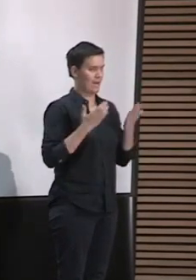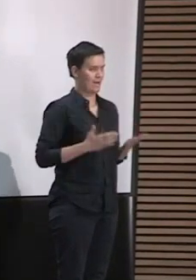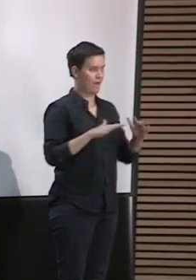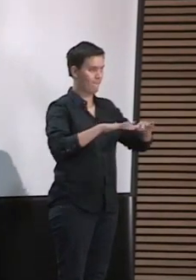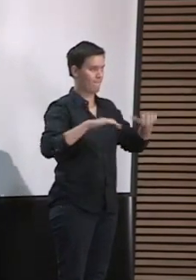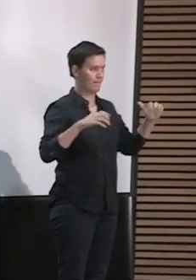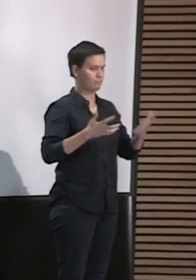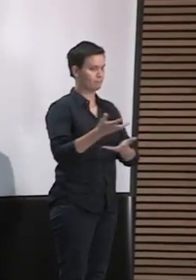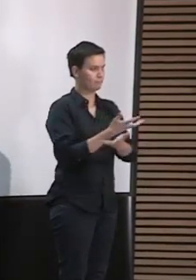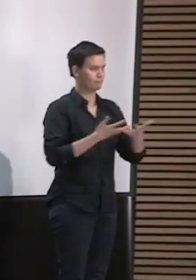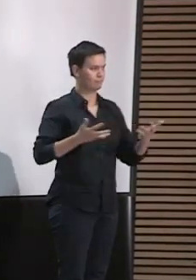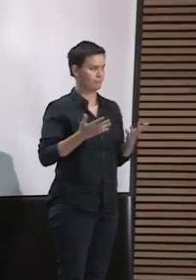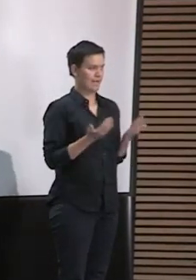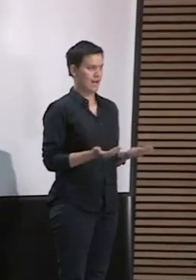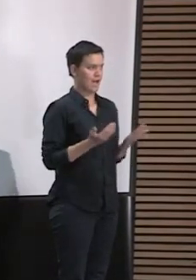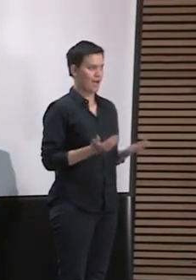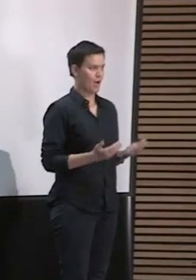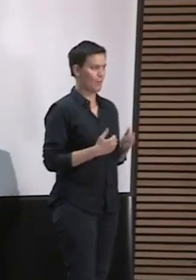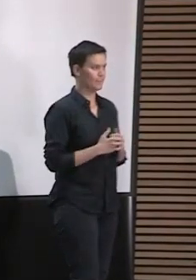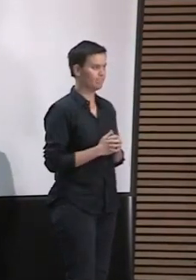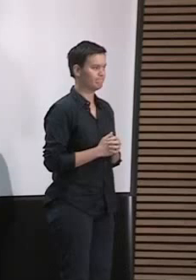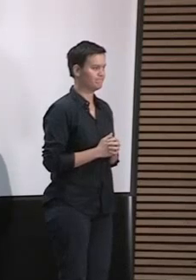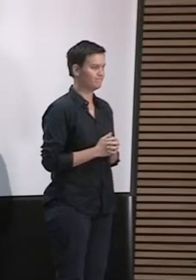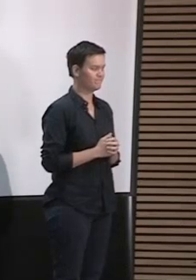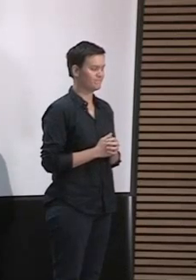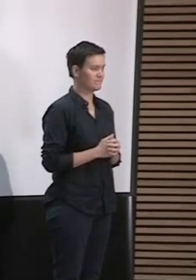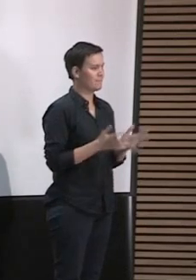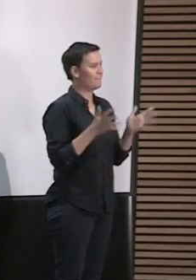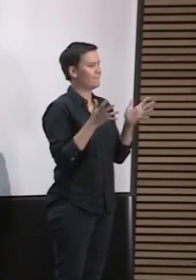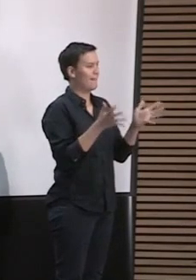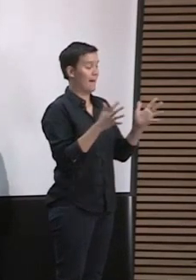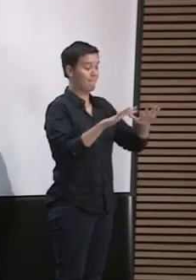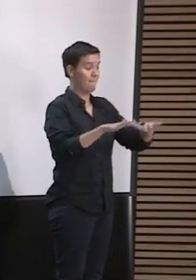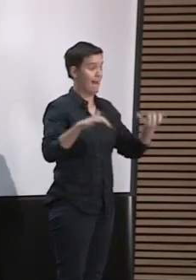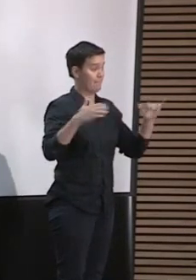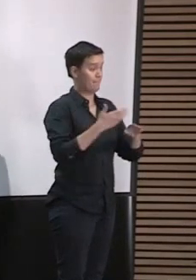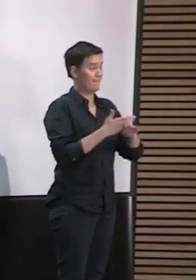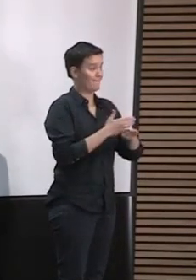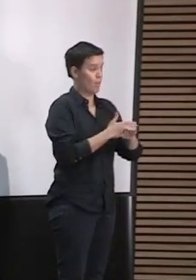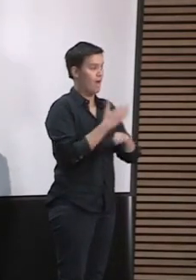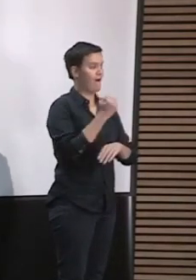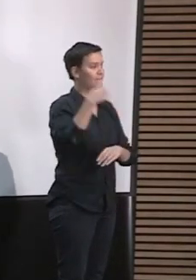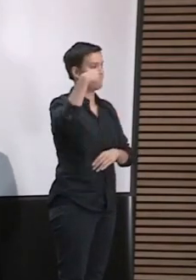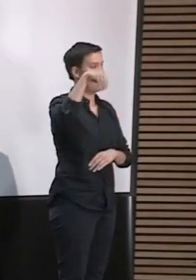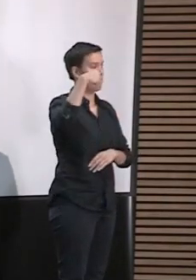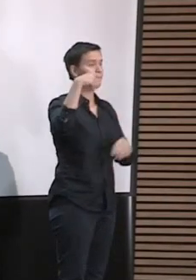forgive us ring slightly late this afternoon. I am aware, of course, the house is in